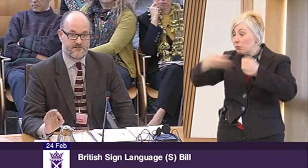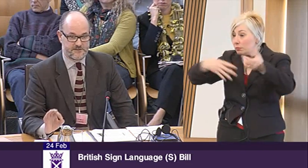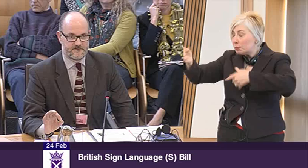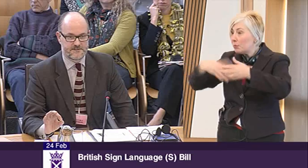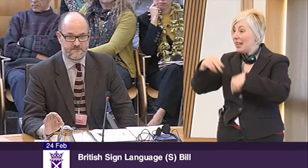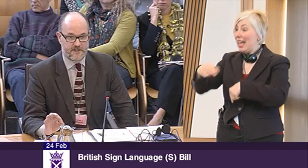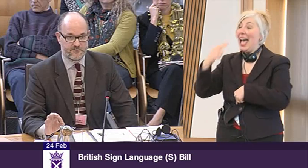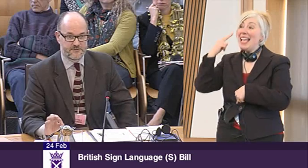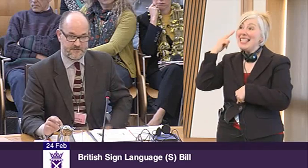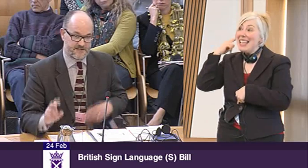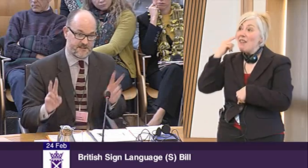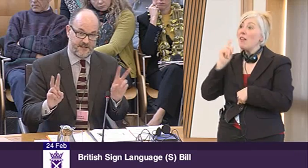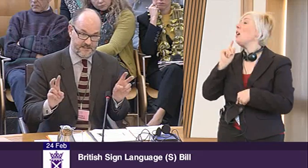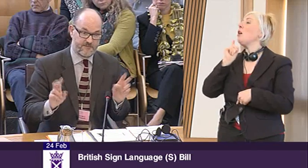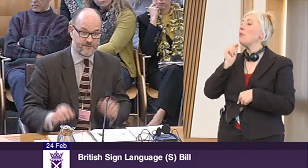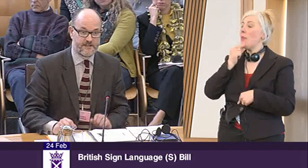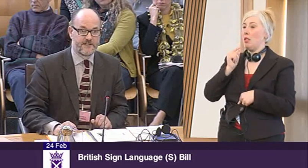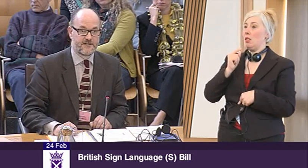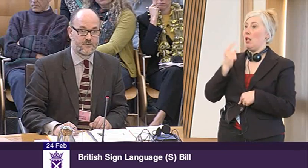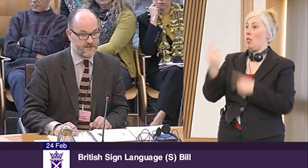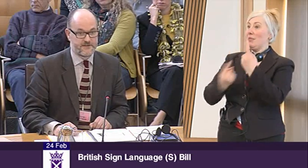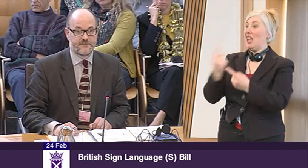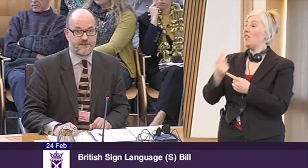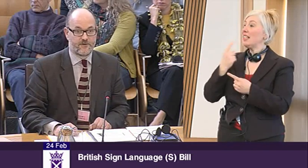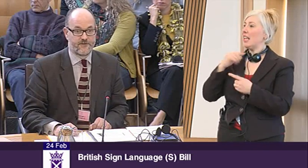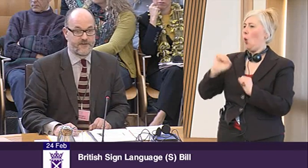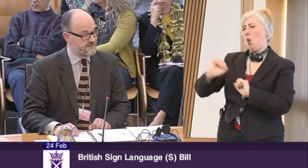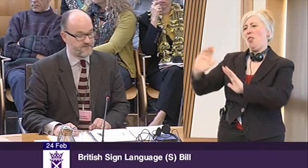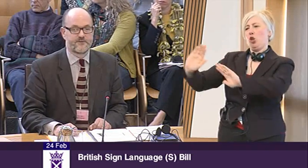the services that are available to them as “exemplary”. We have heard that exemplary